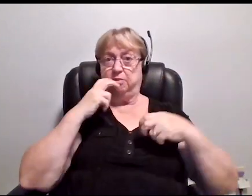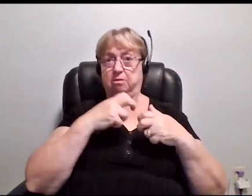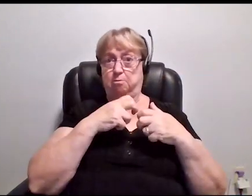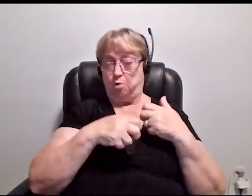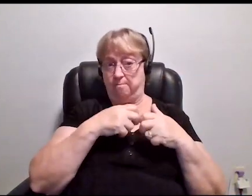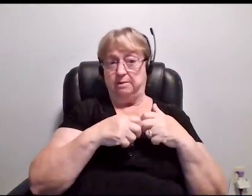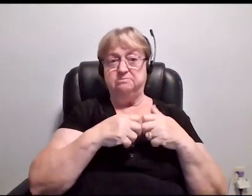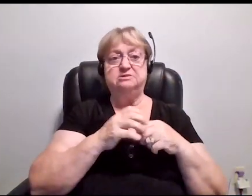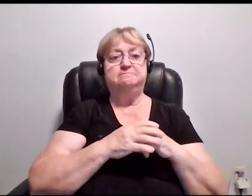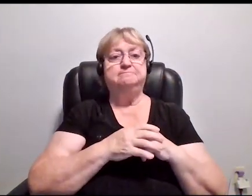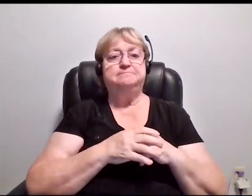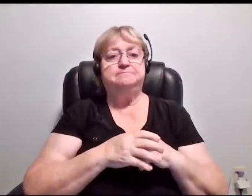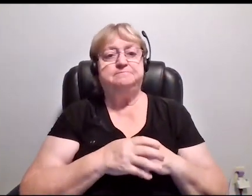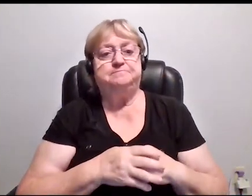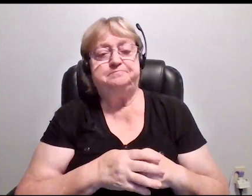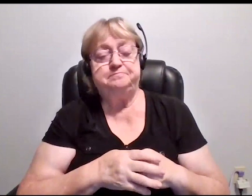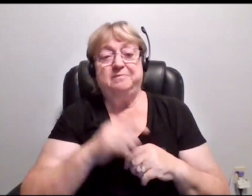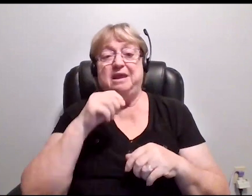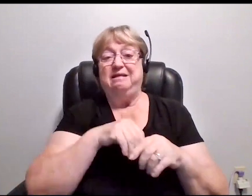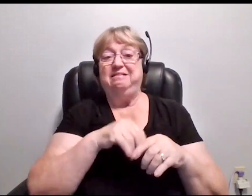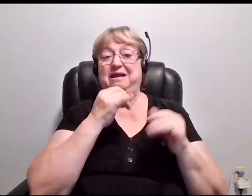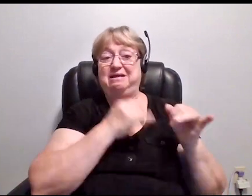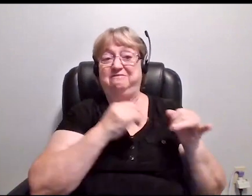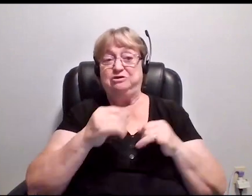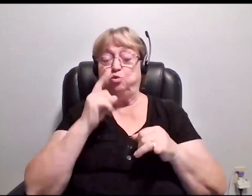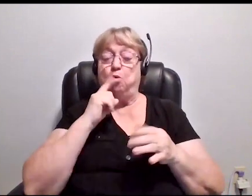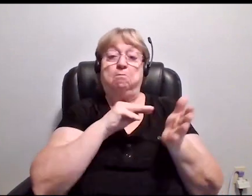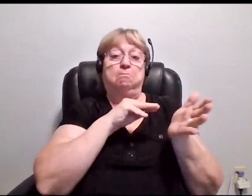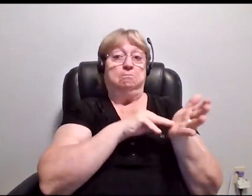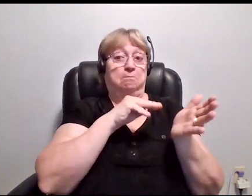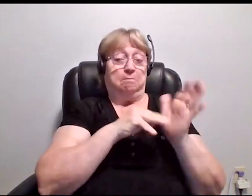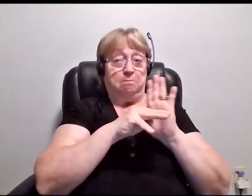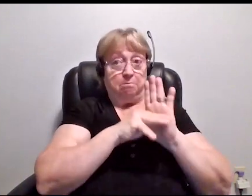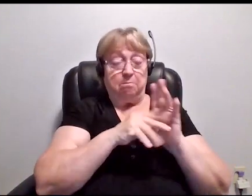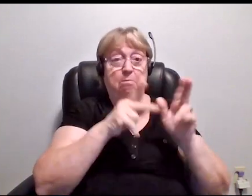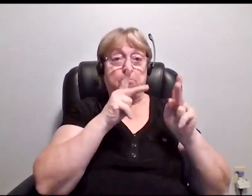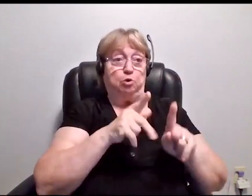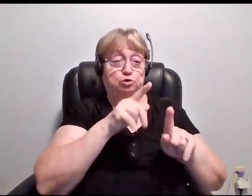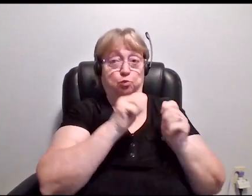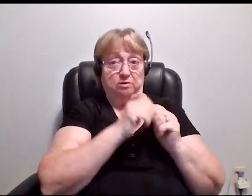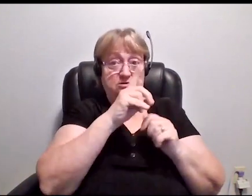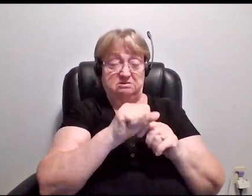In the individual or medical model of disability, the person who has the disability is seen as the problem.